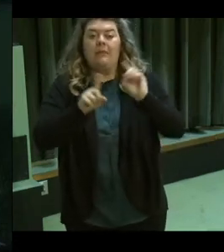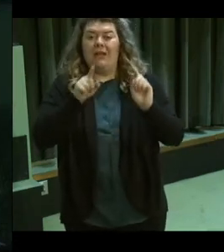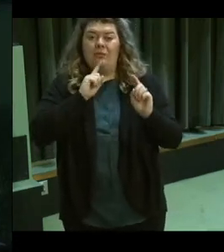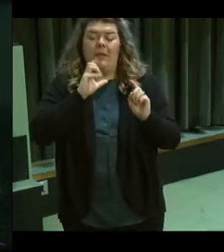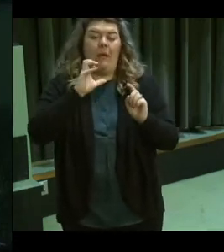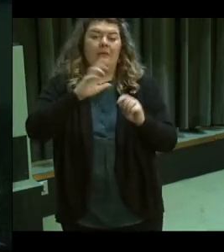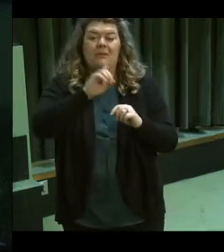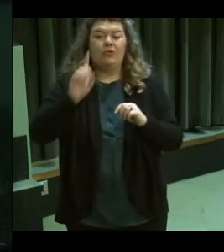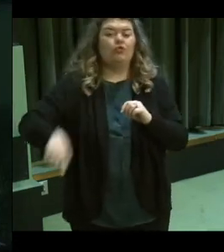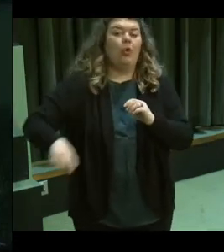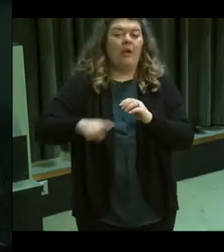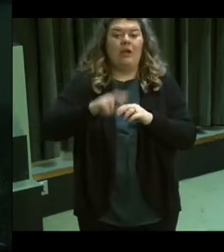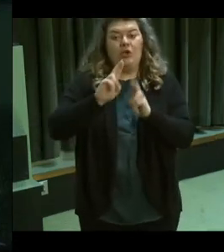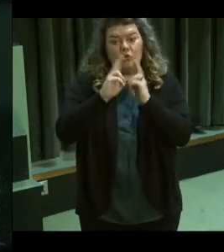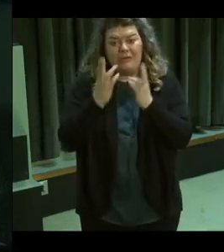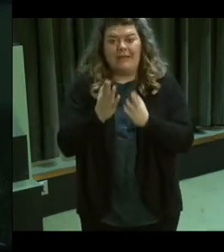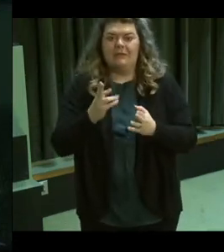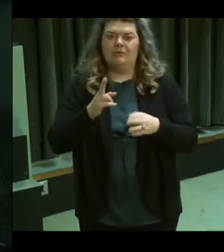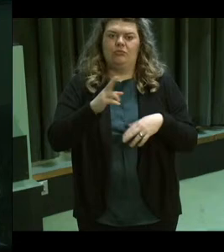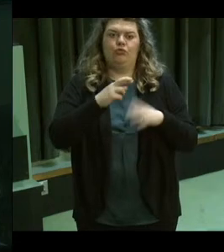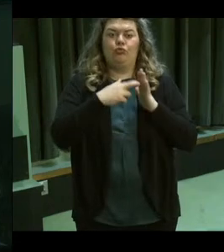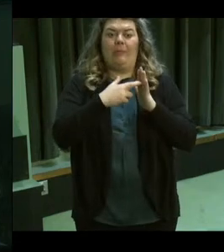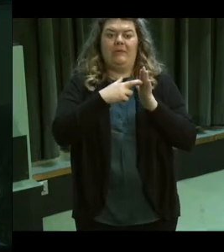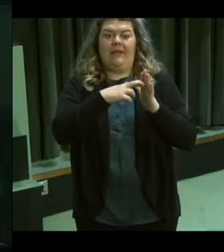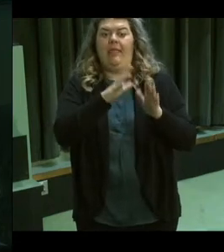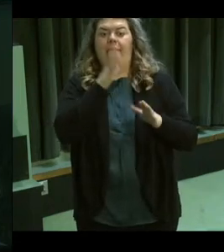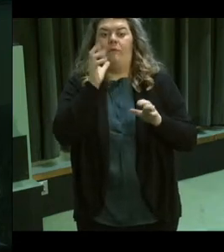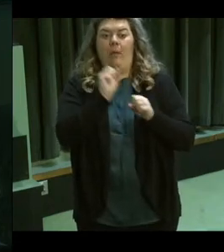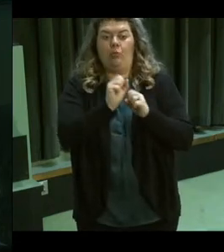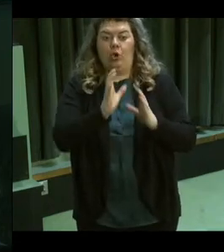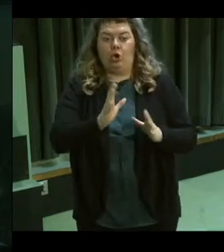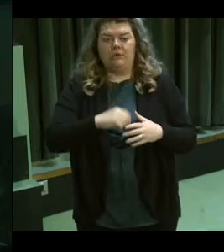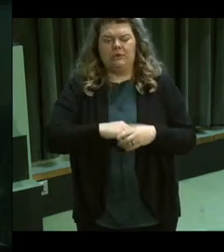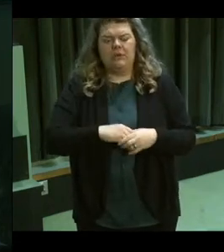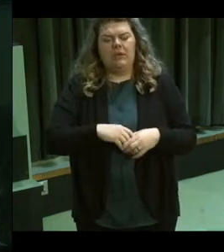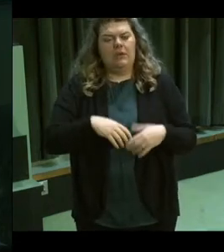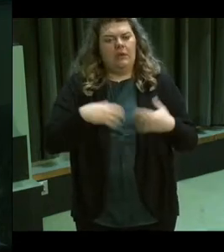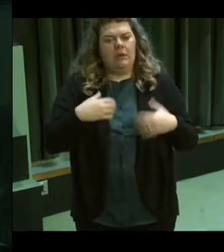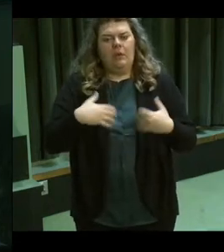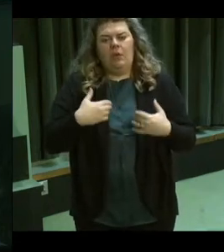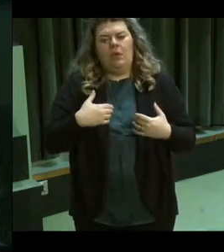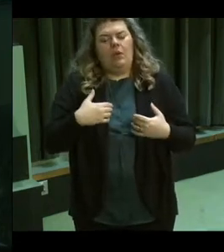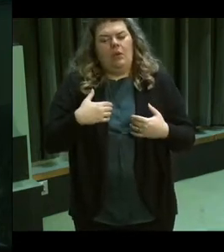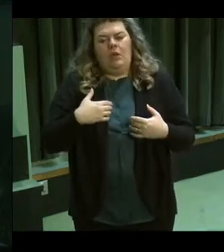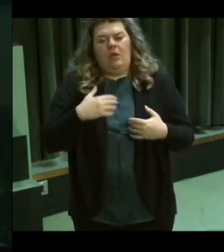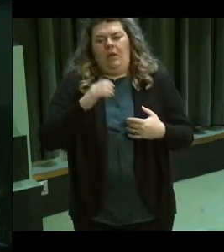wanted to be was a trade unionist. You know, to represent